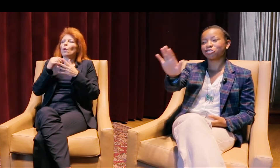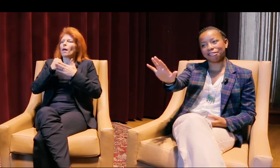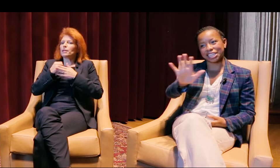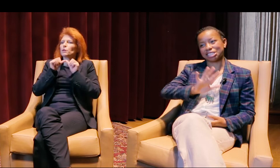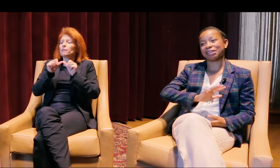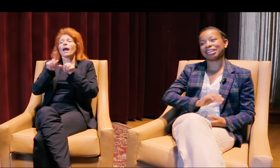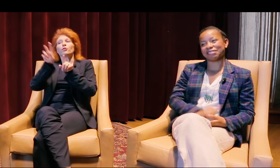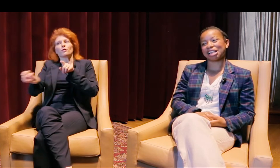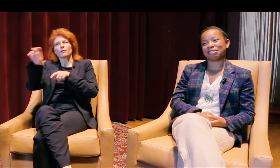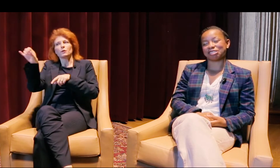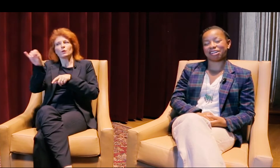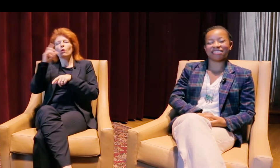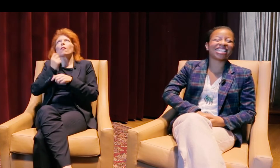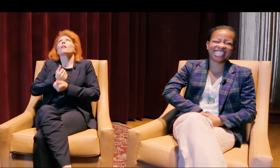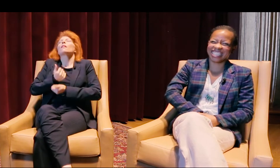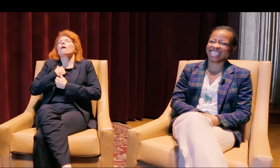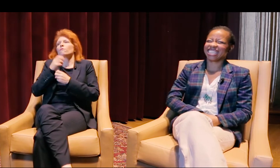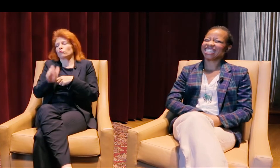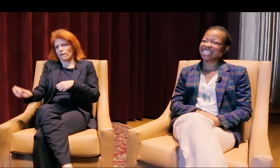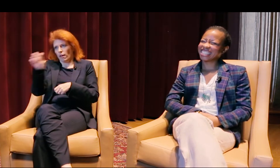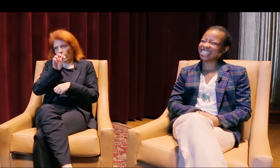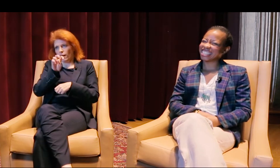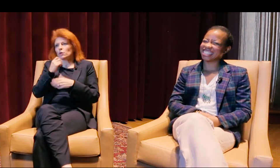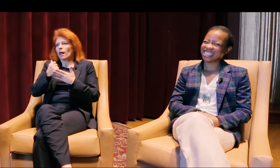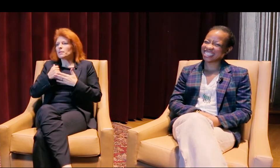And traveling to, I love to travel .